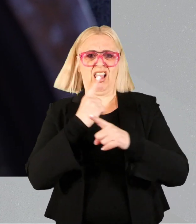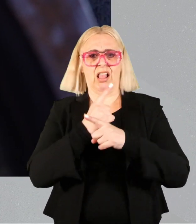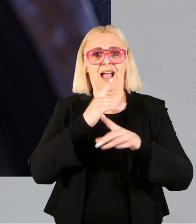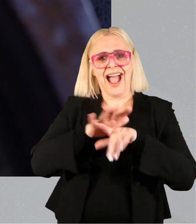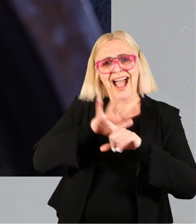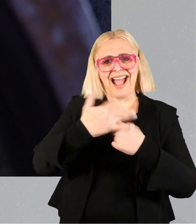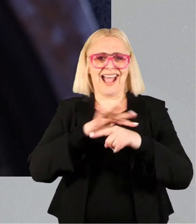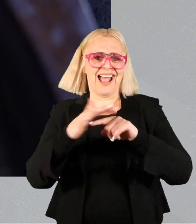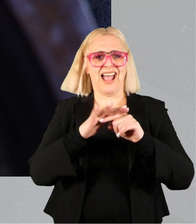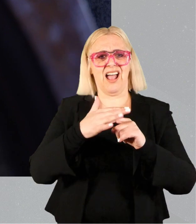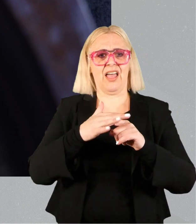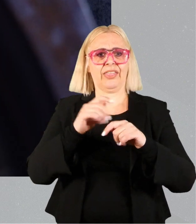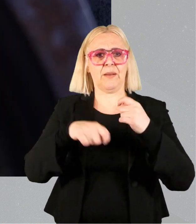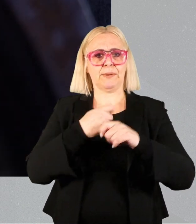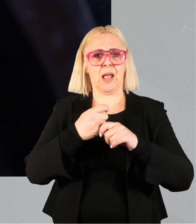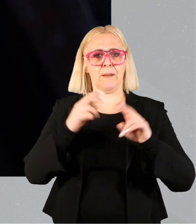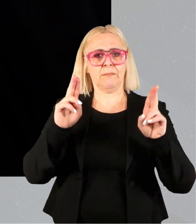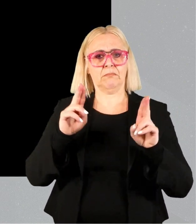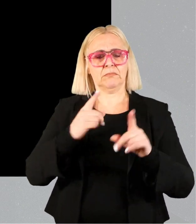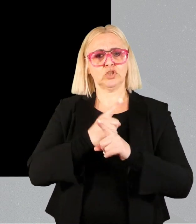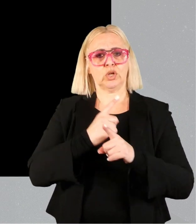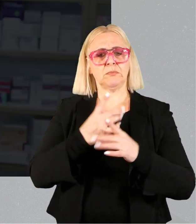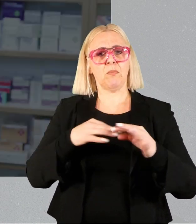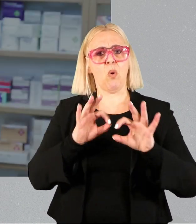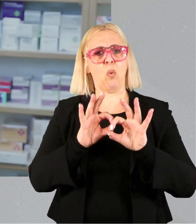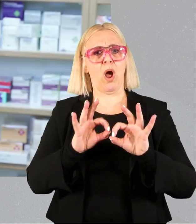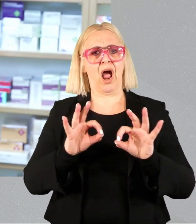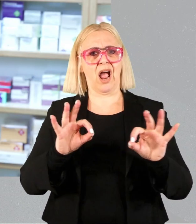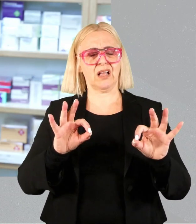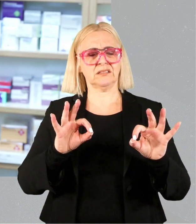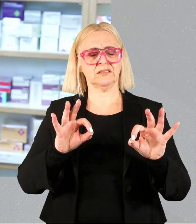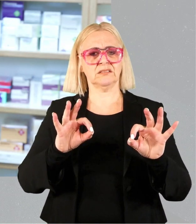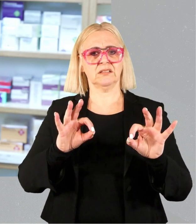a joke, and that fades away after a while, and he simply turned to me and said.